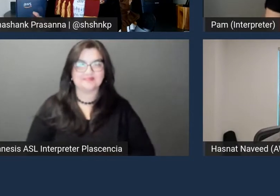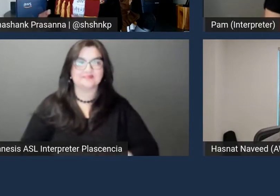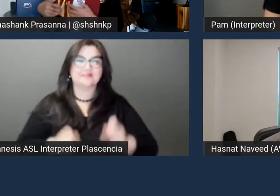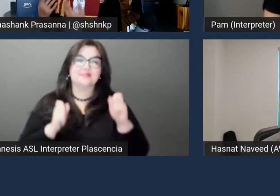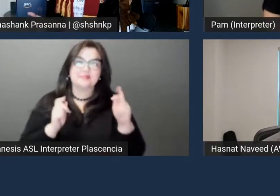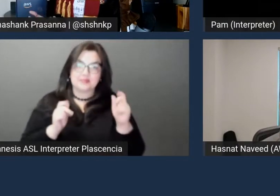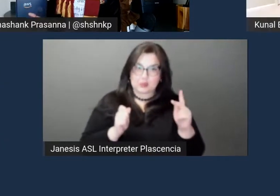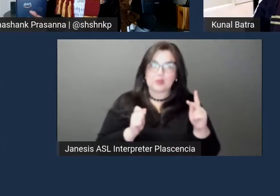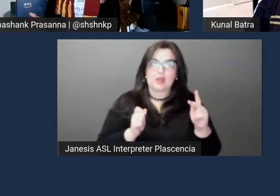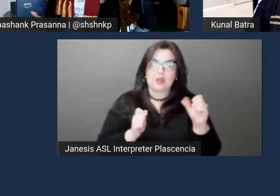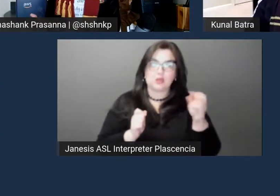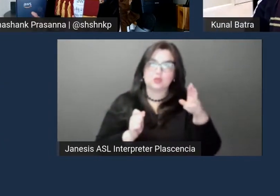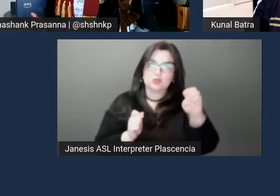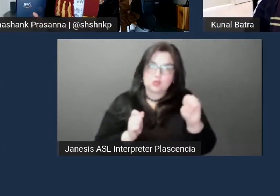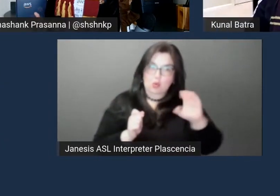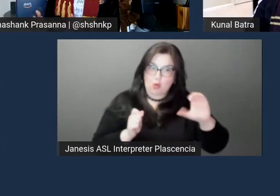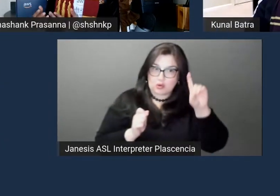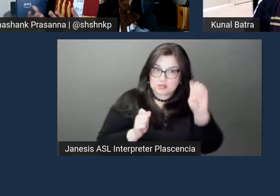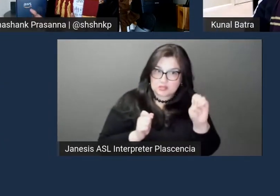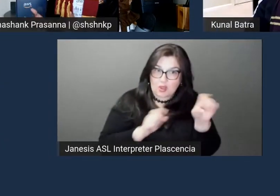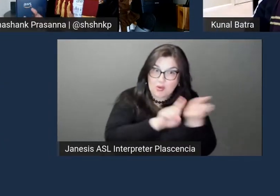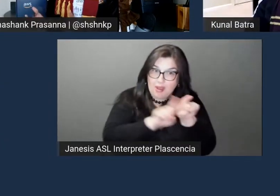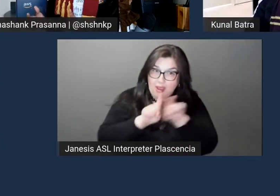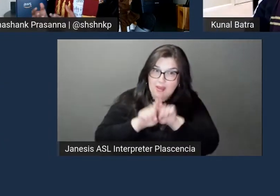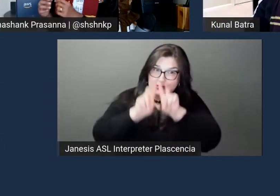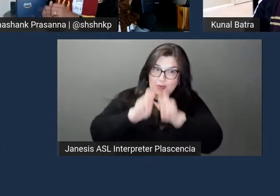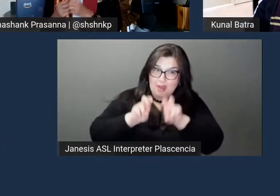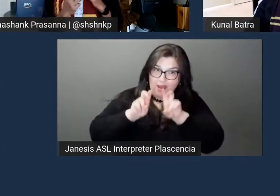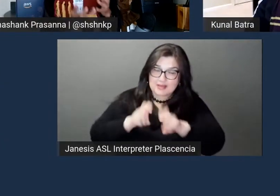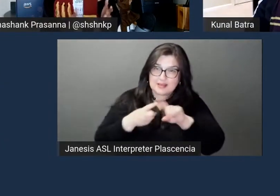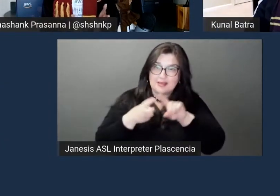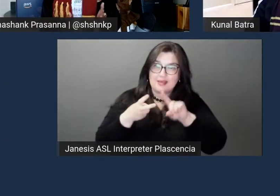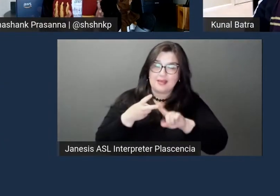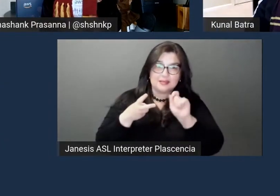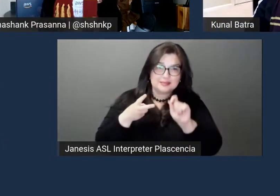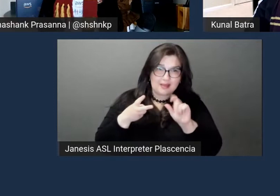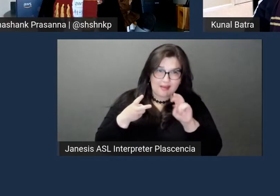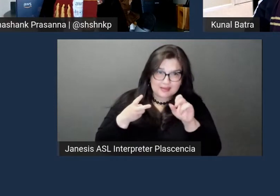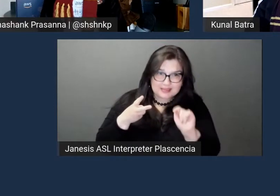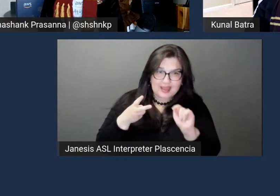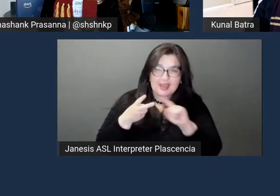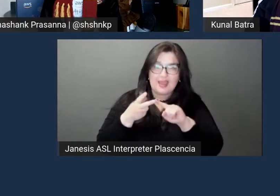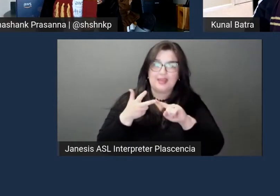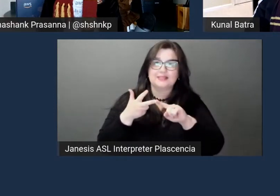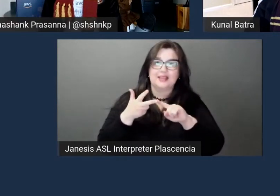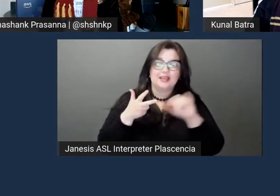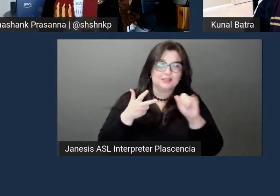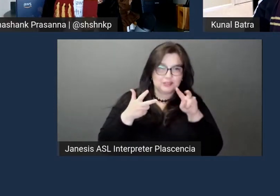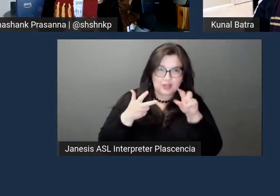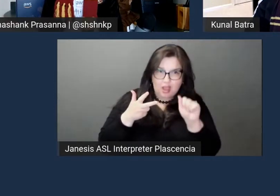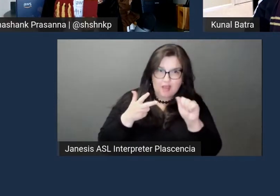you will also analyze that .NET and Java, and then provide a list of recommendations on how to migrate.